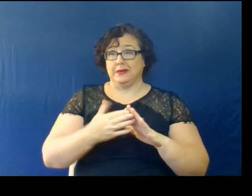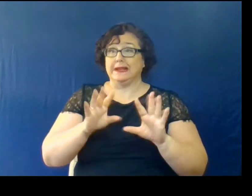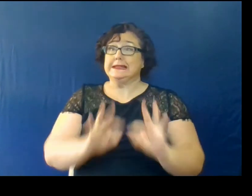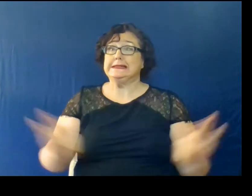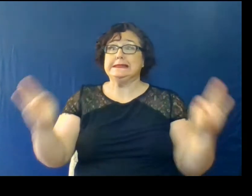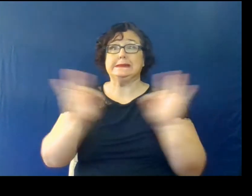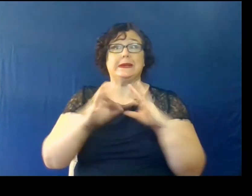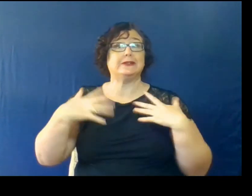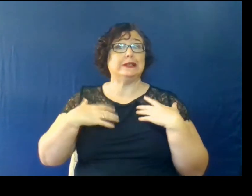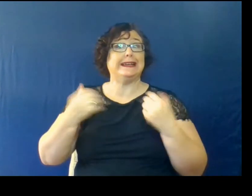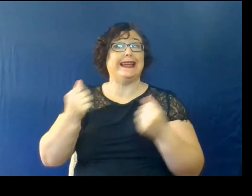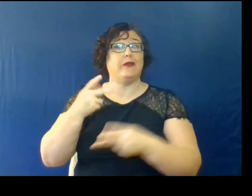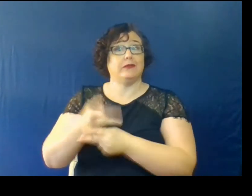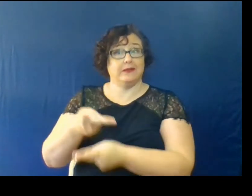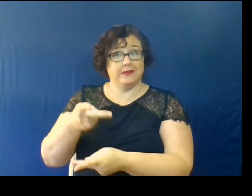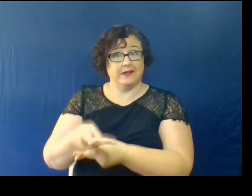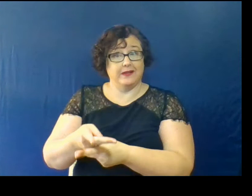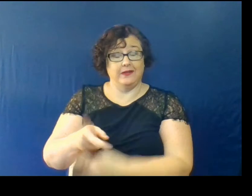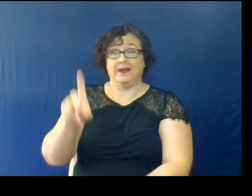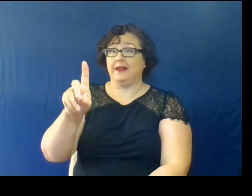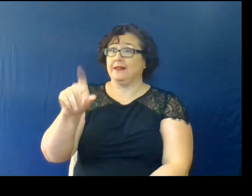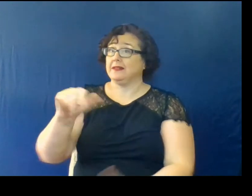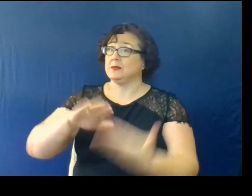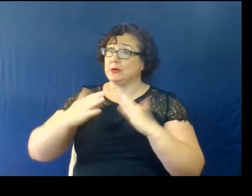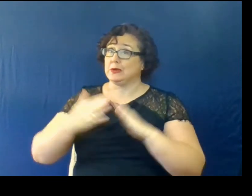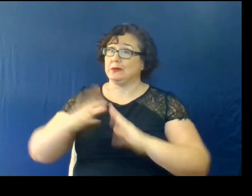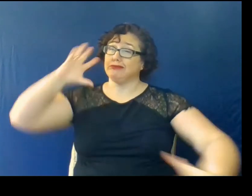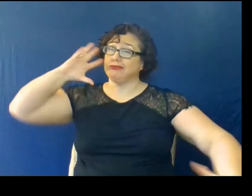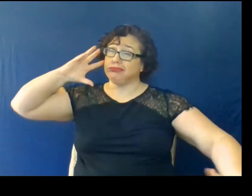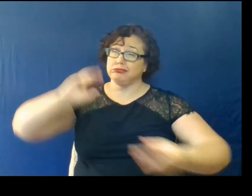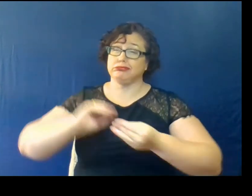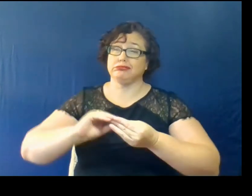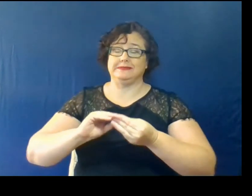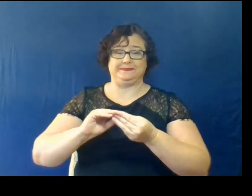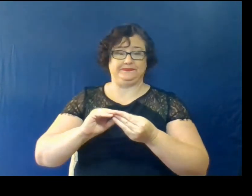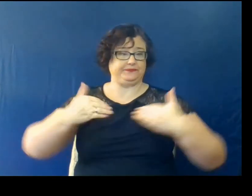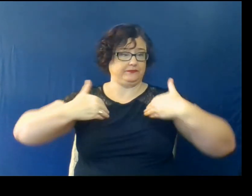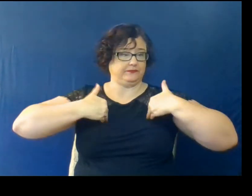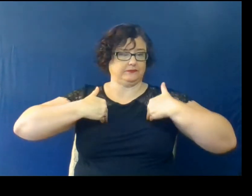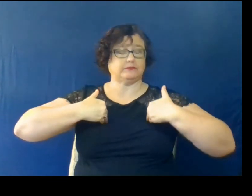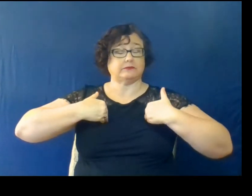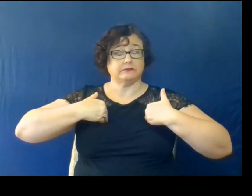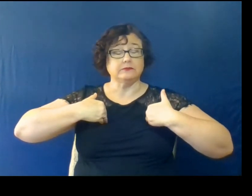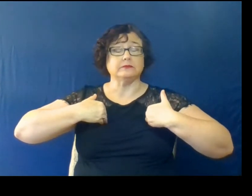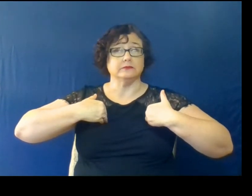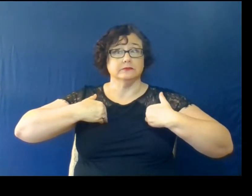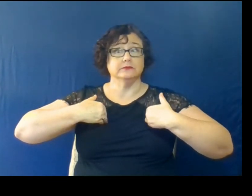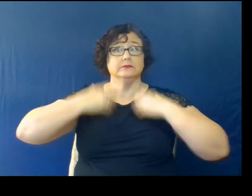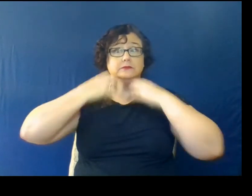The disability community collectively has a vested interest in health care issues as well